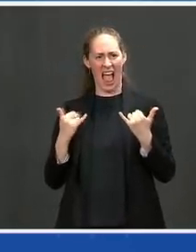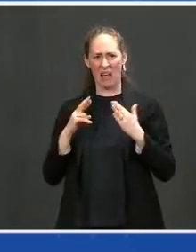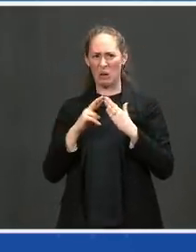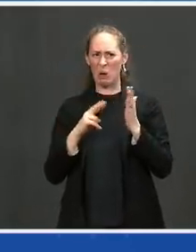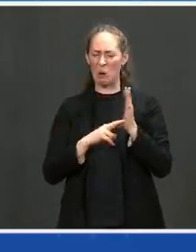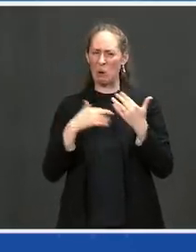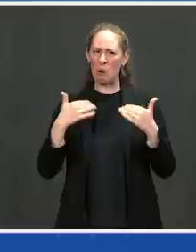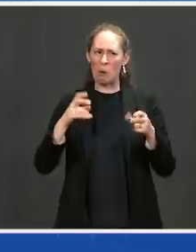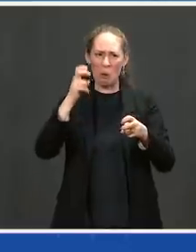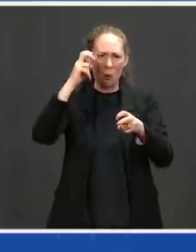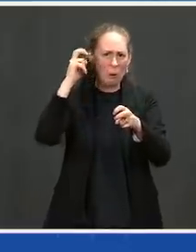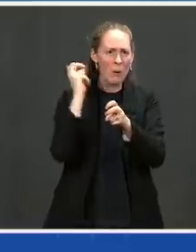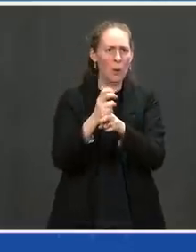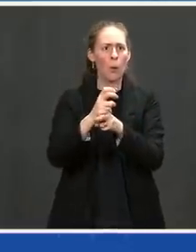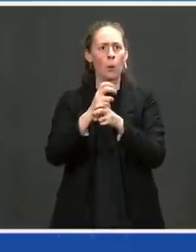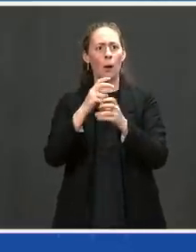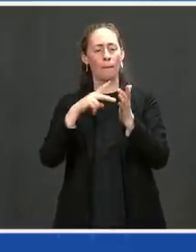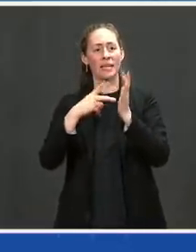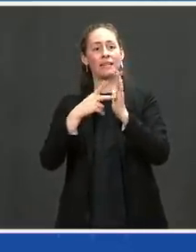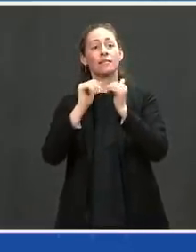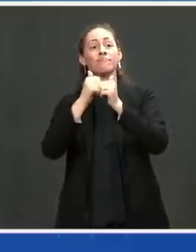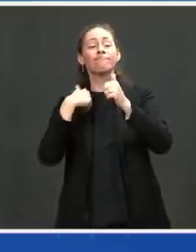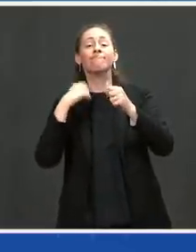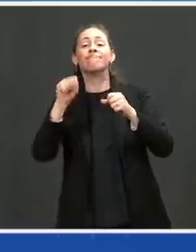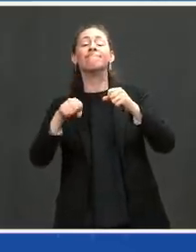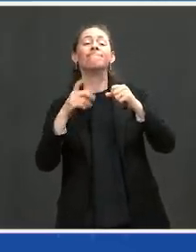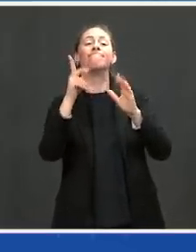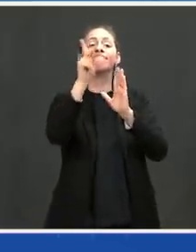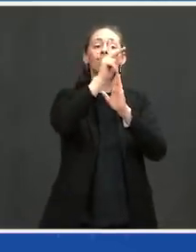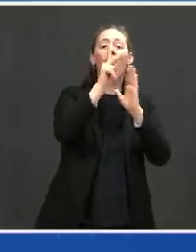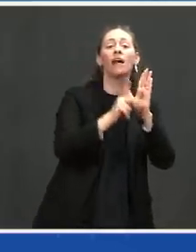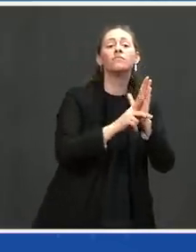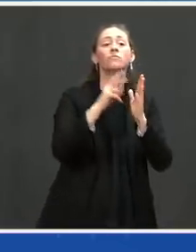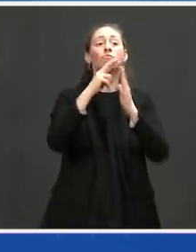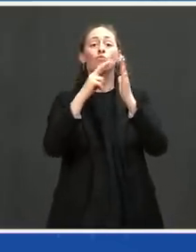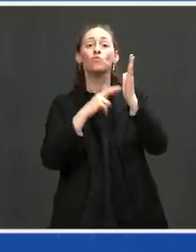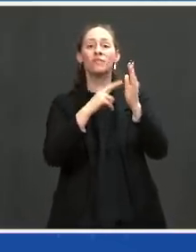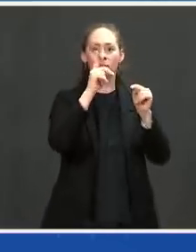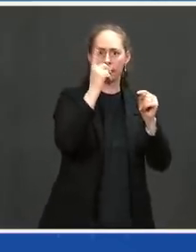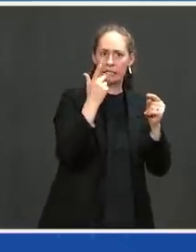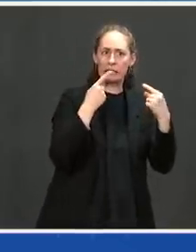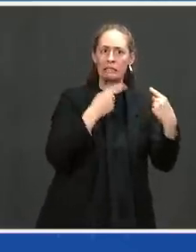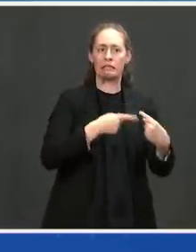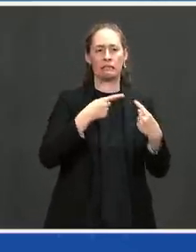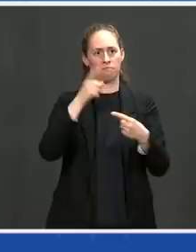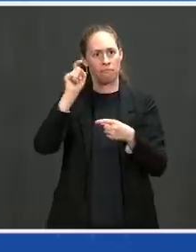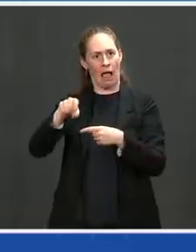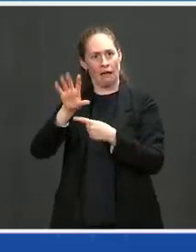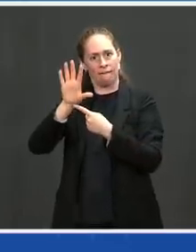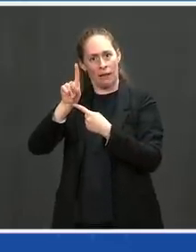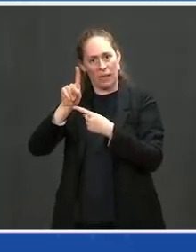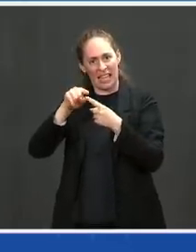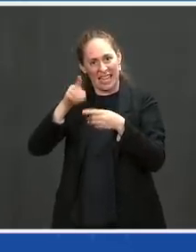that allows 50 votes to end the filibuster, the existence of a filibuster.